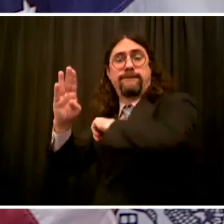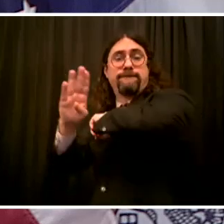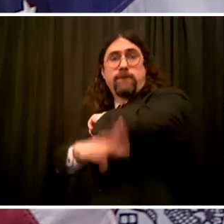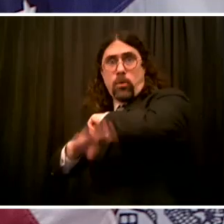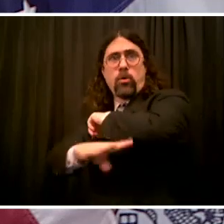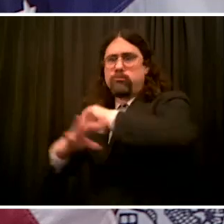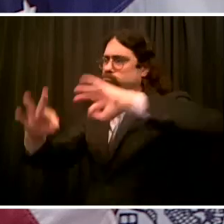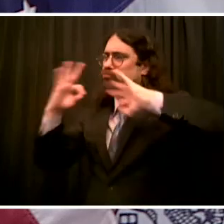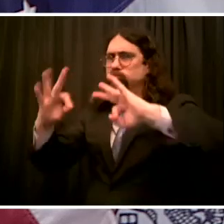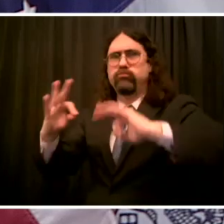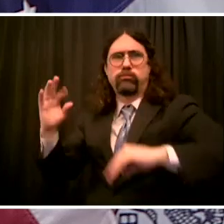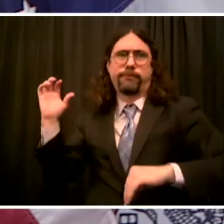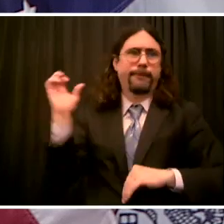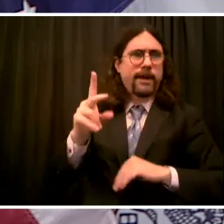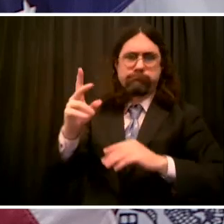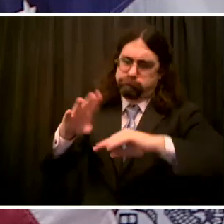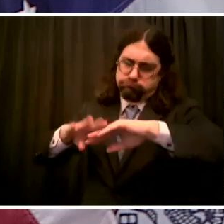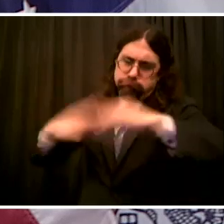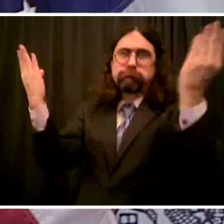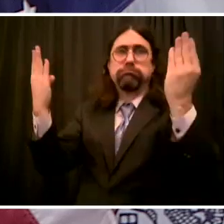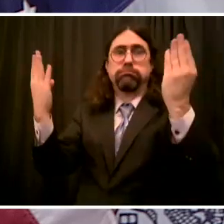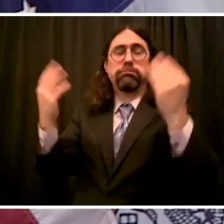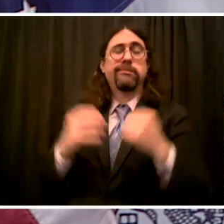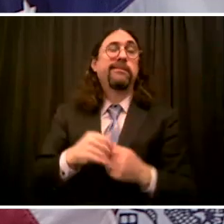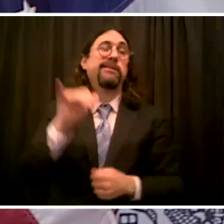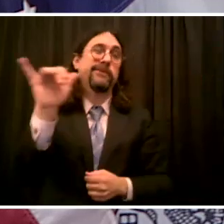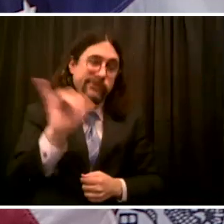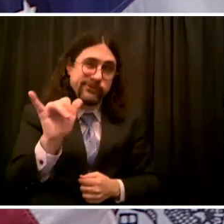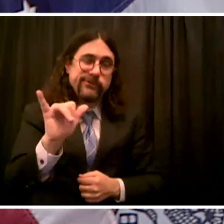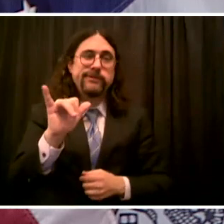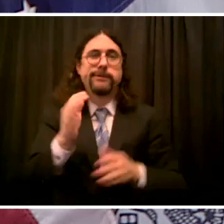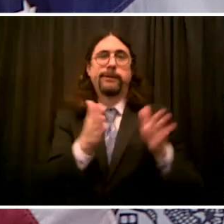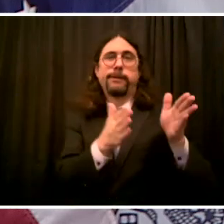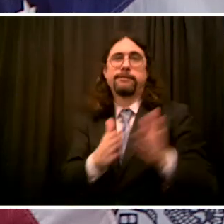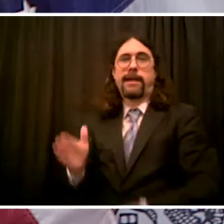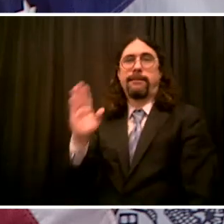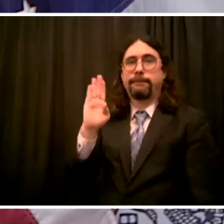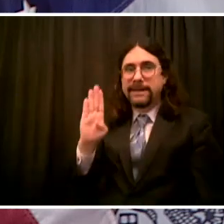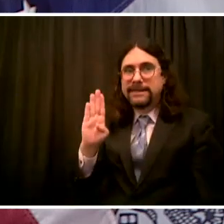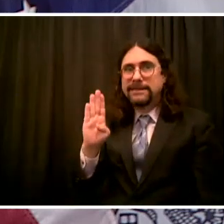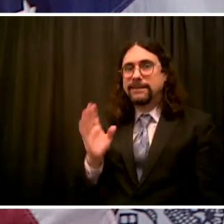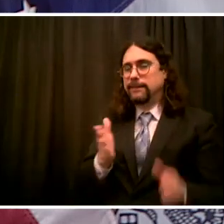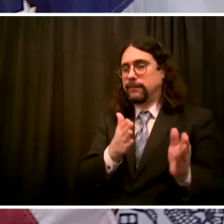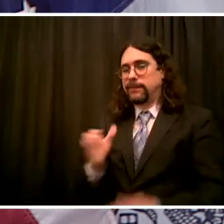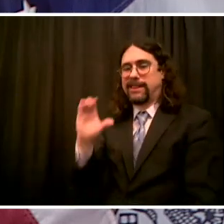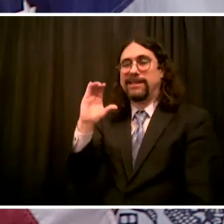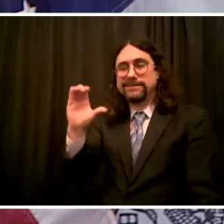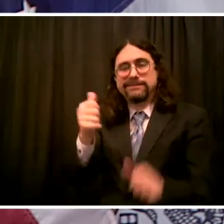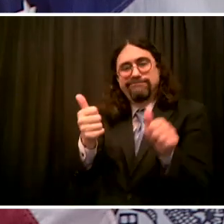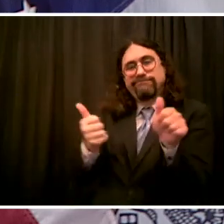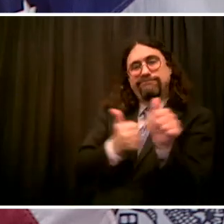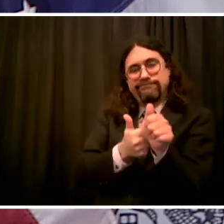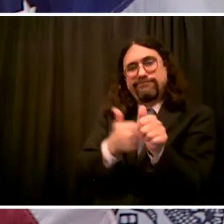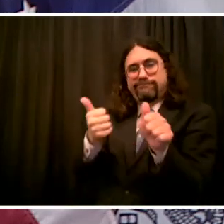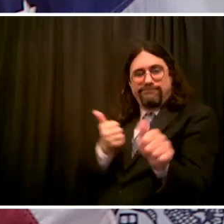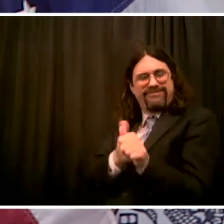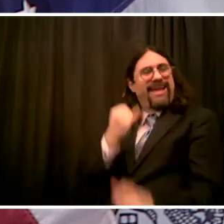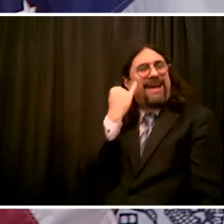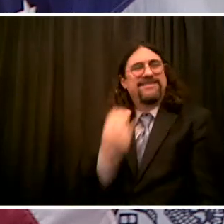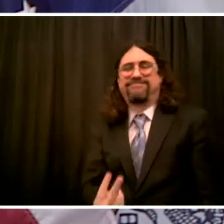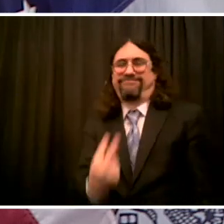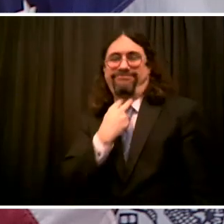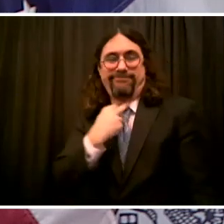THAT WE'LL HAVE